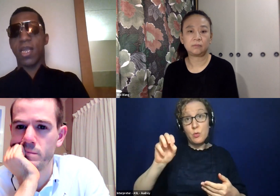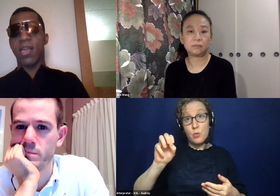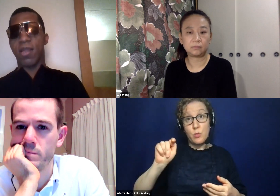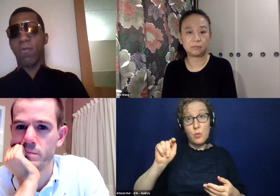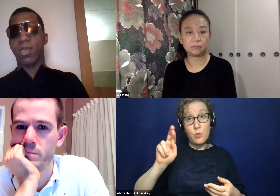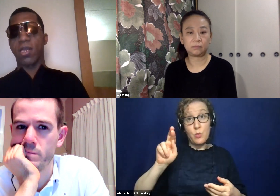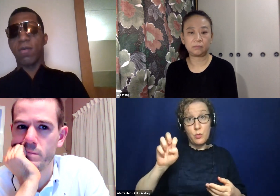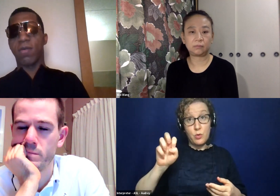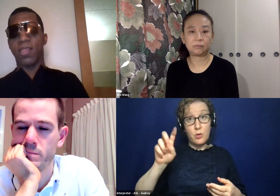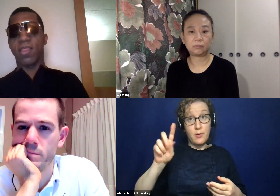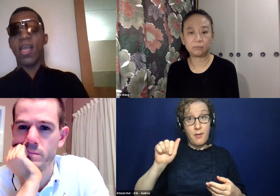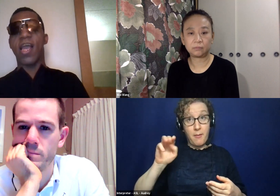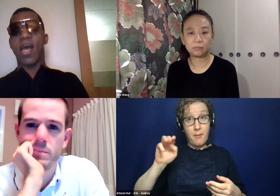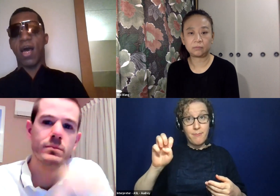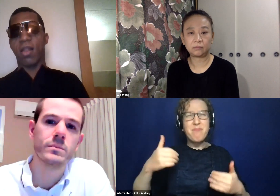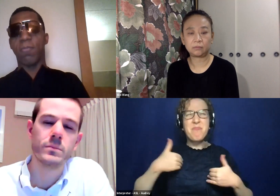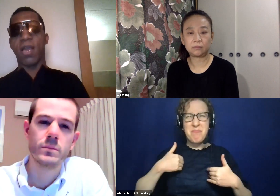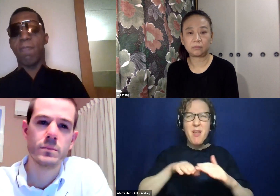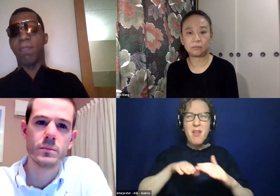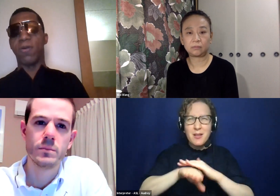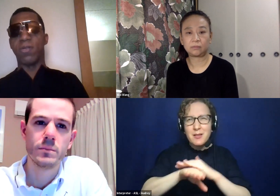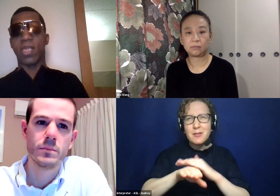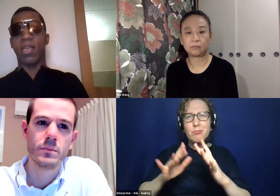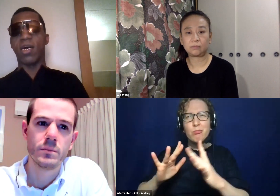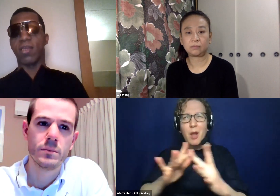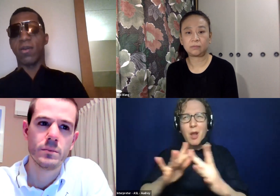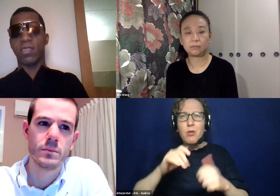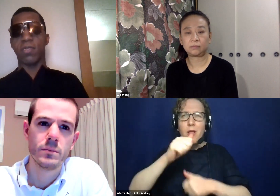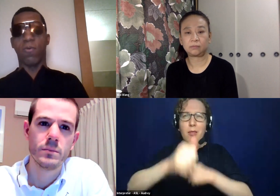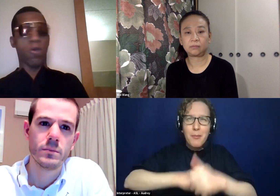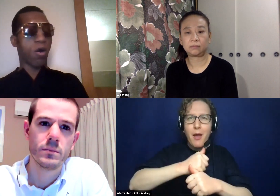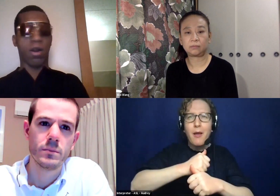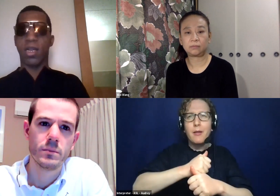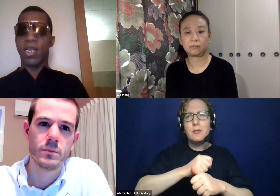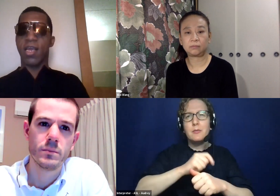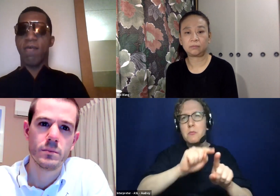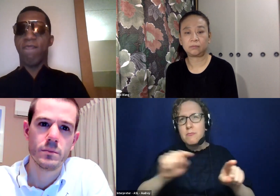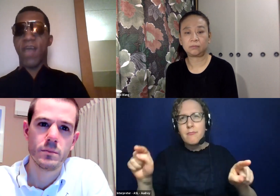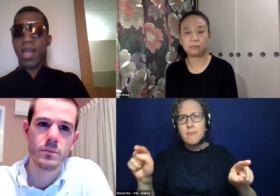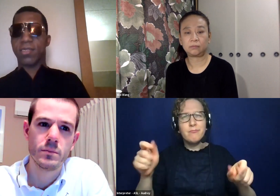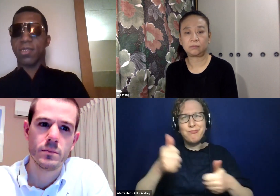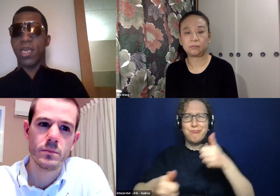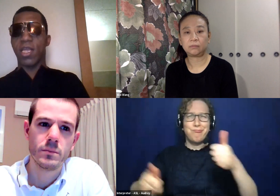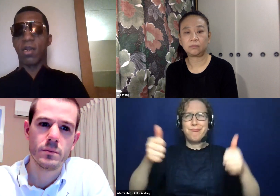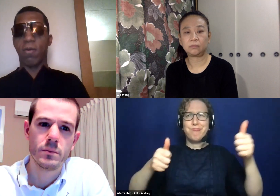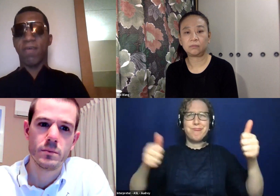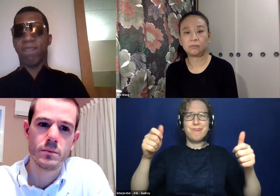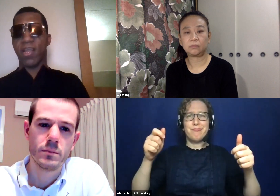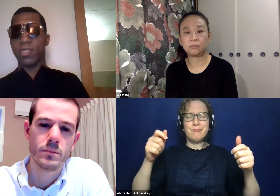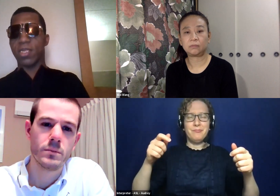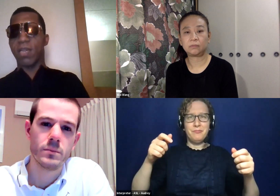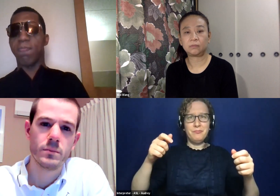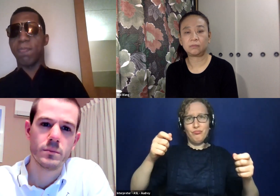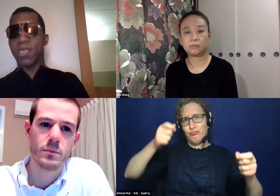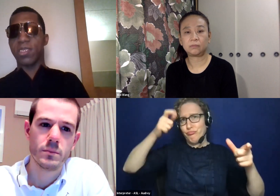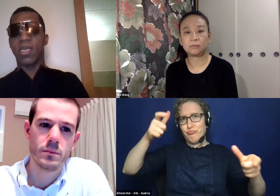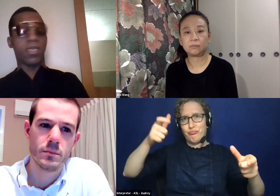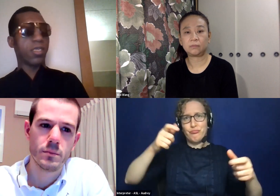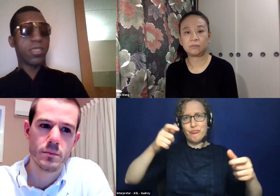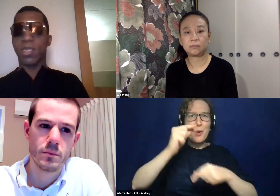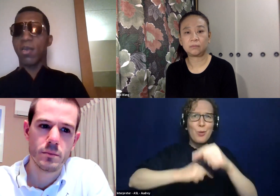and network with alumni members and others who are vast in Global Affairs and peace studies,